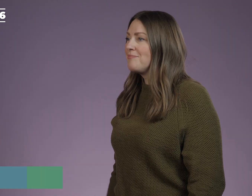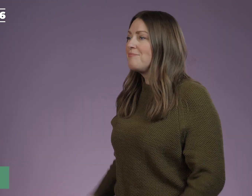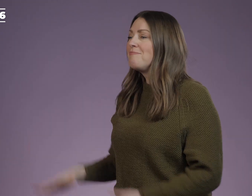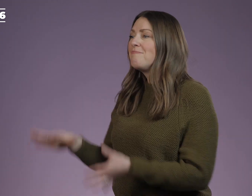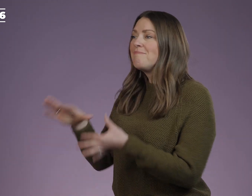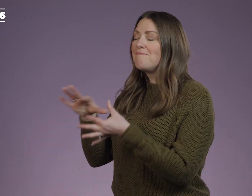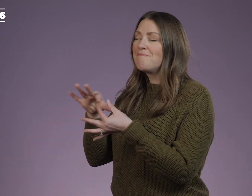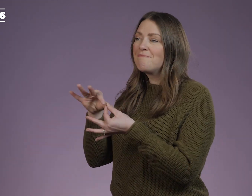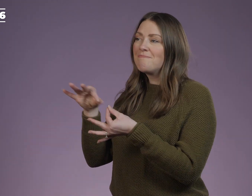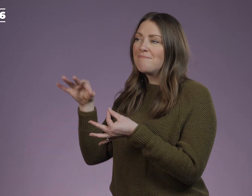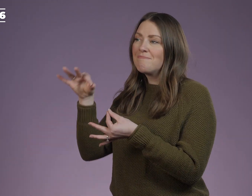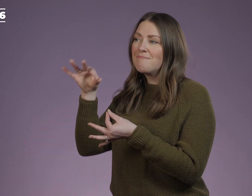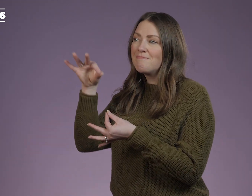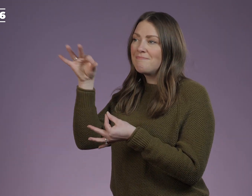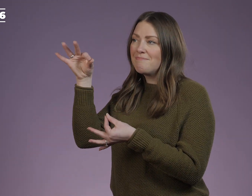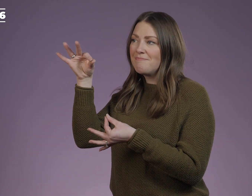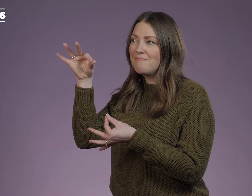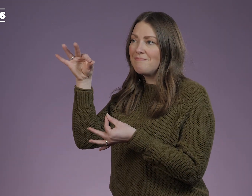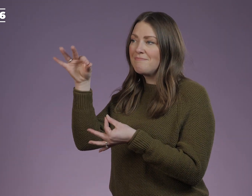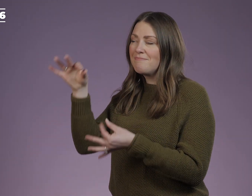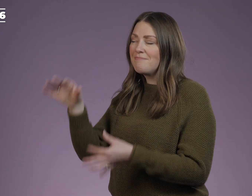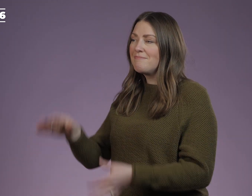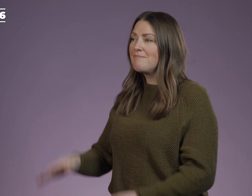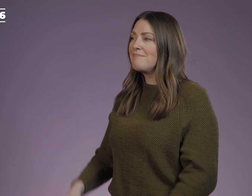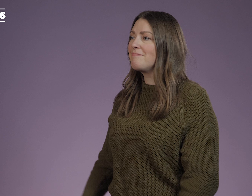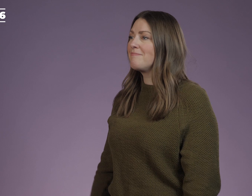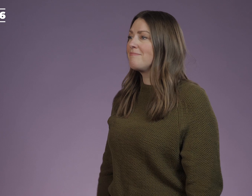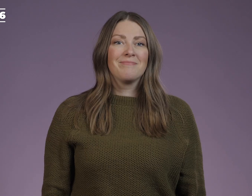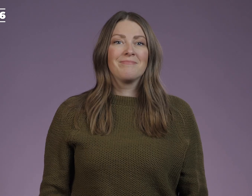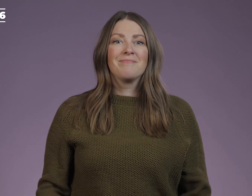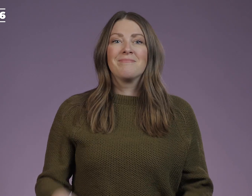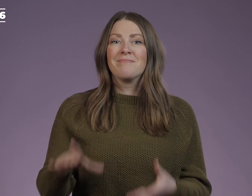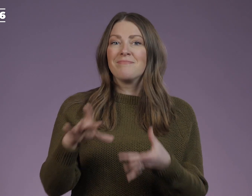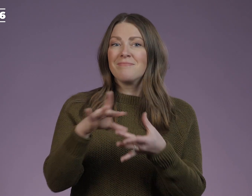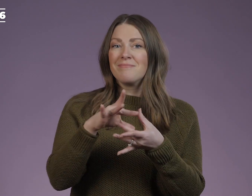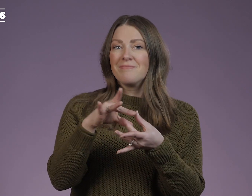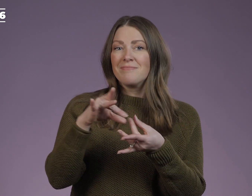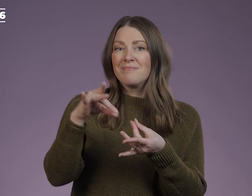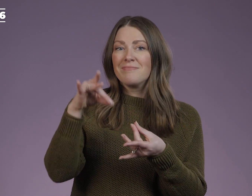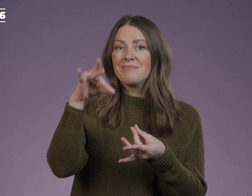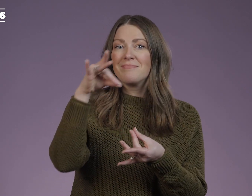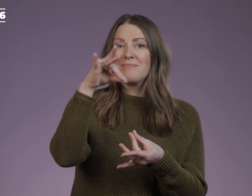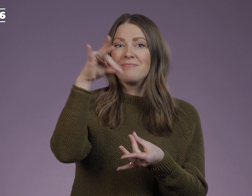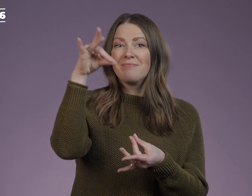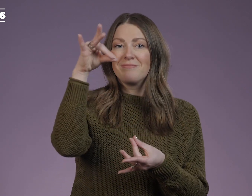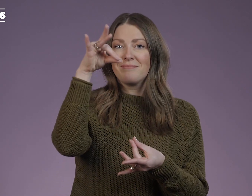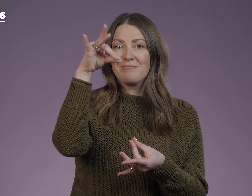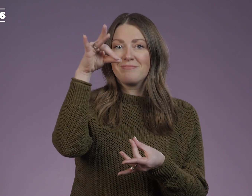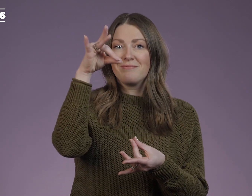When you sign this, you can use your index and your thumb or your middle finger and your thumb,